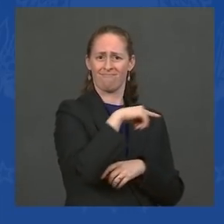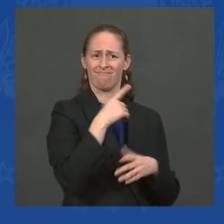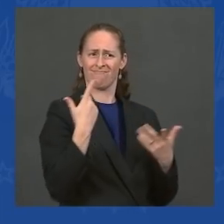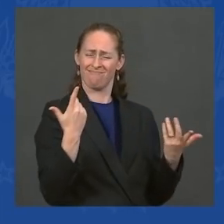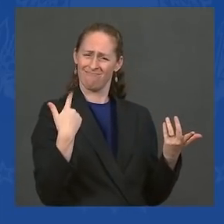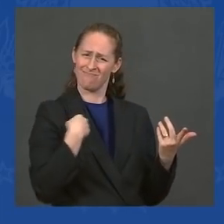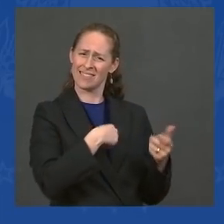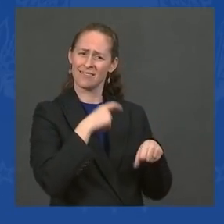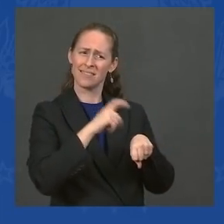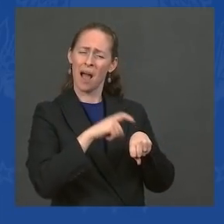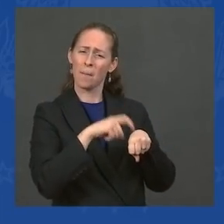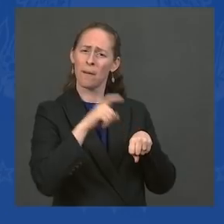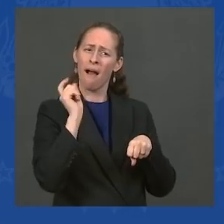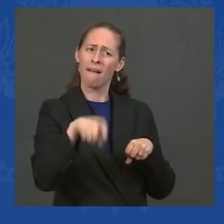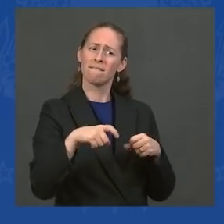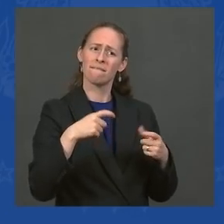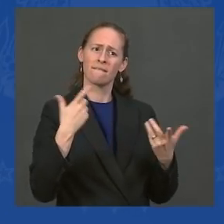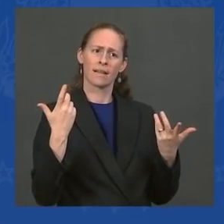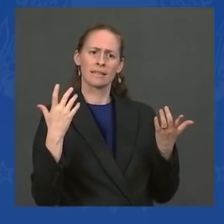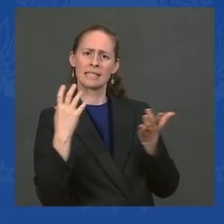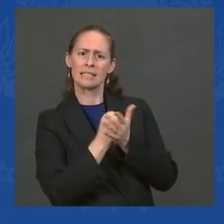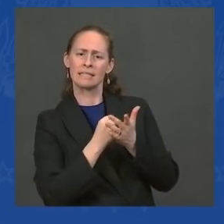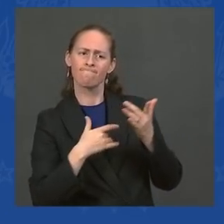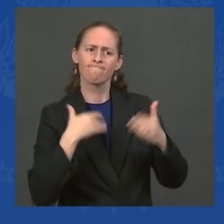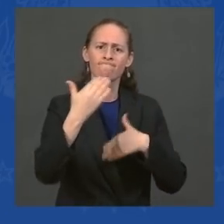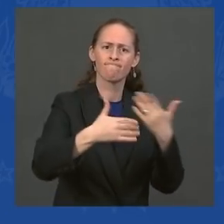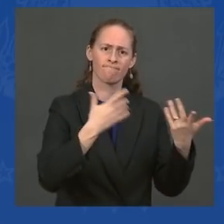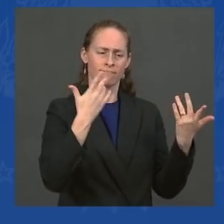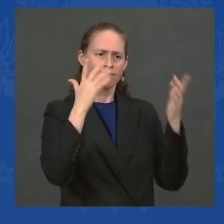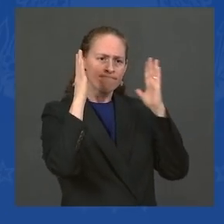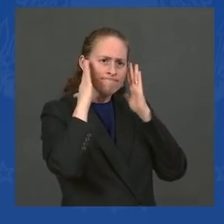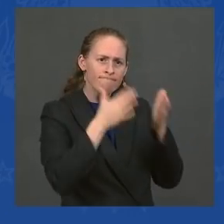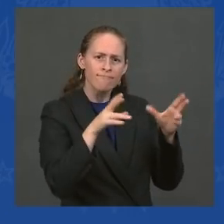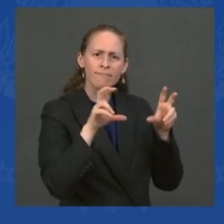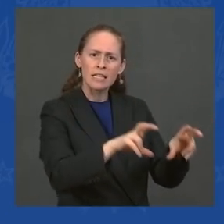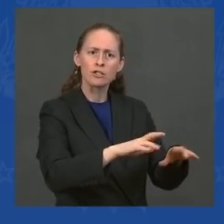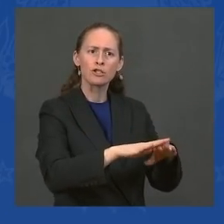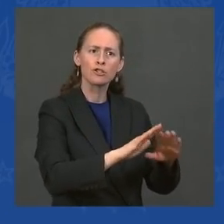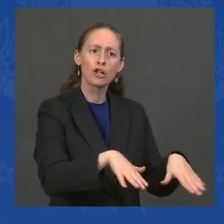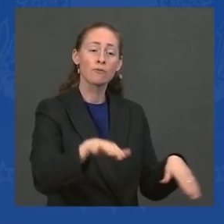there should be a place for their children. Well, you know, what we want to do